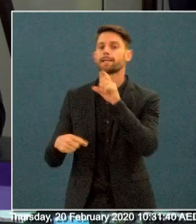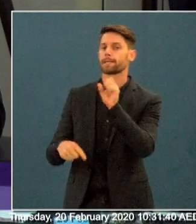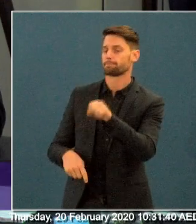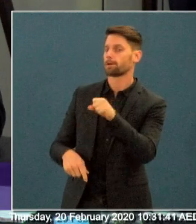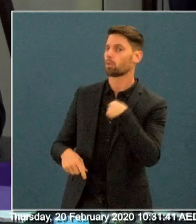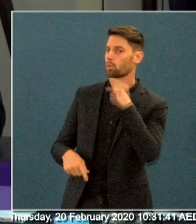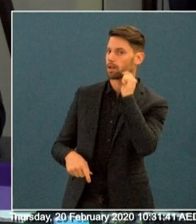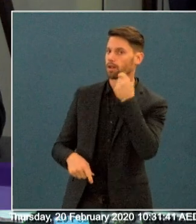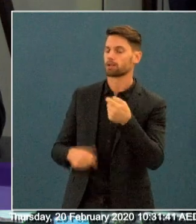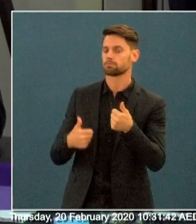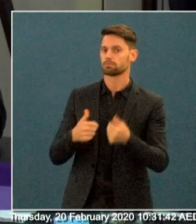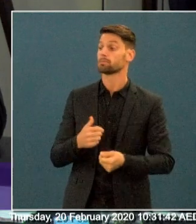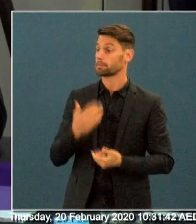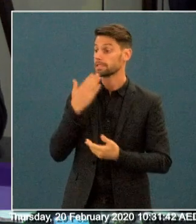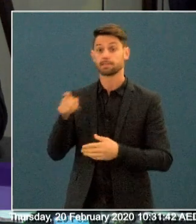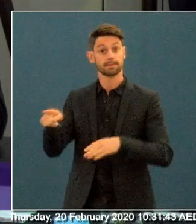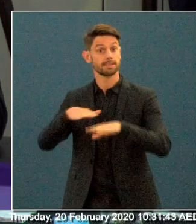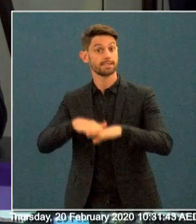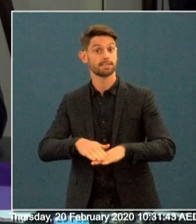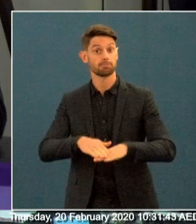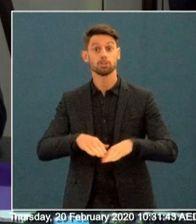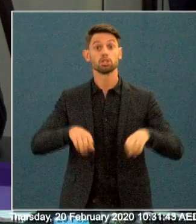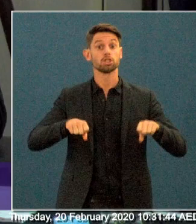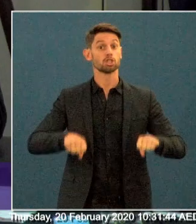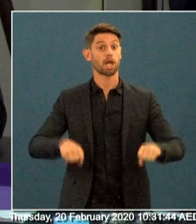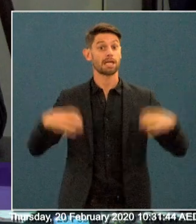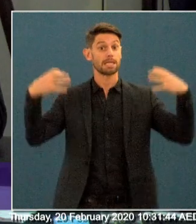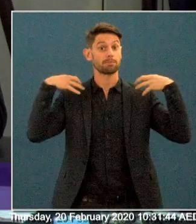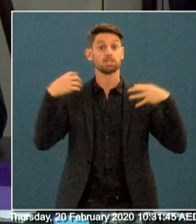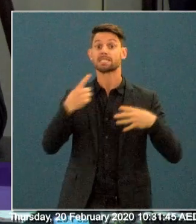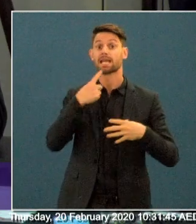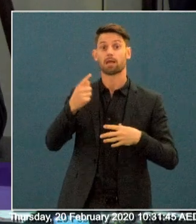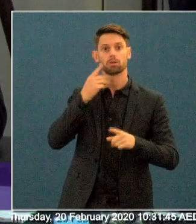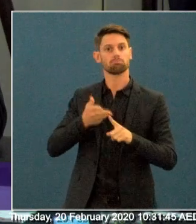Thank you. Please sit down, Professor Trollor. Ms Eastman will now ask you some questions.